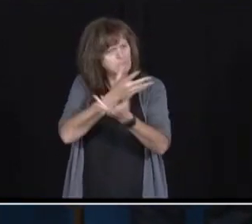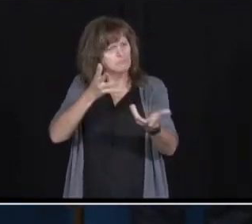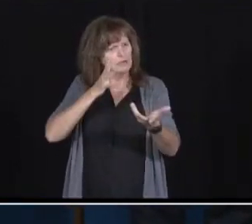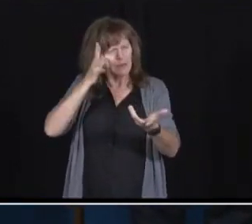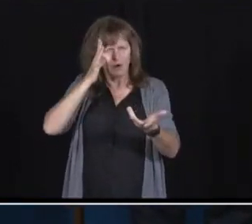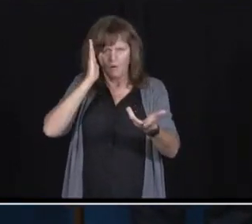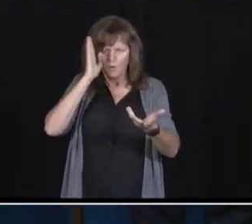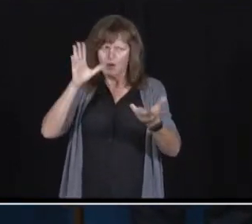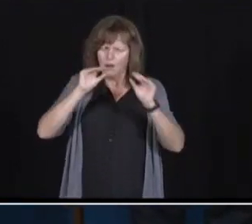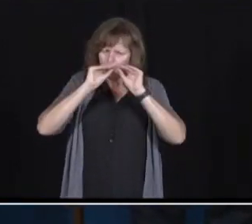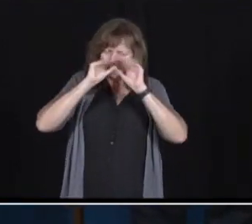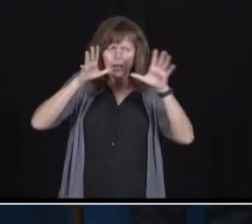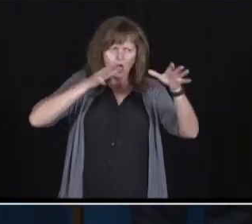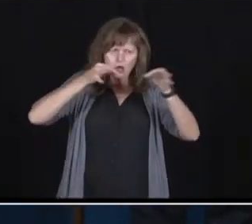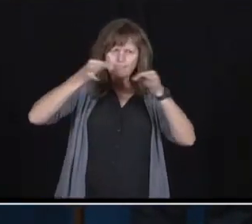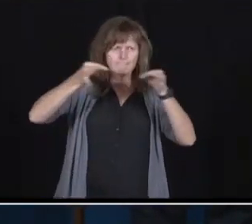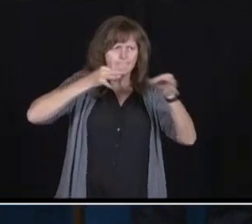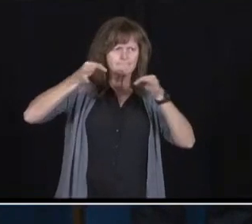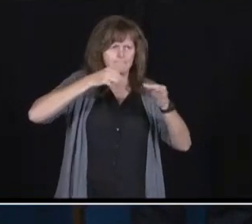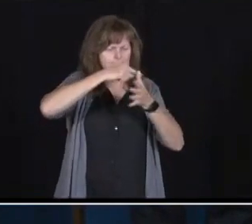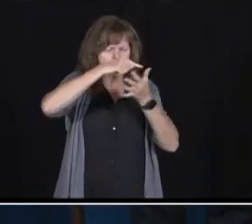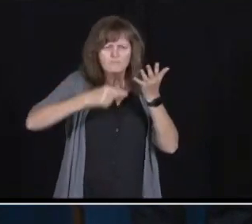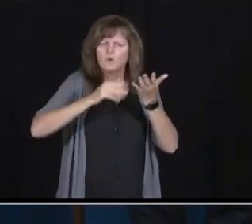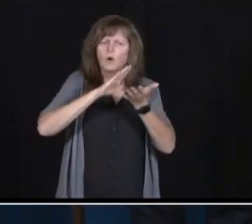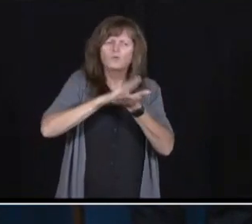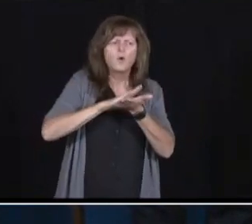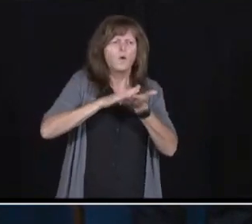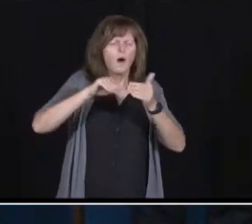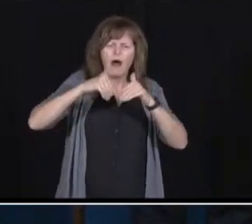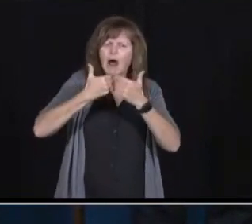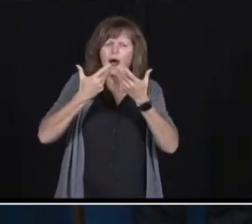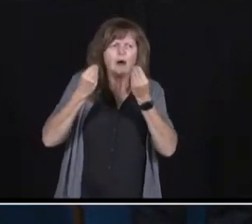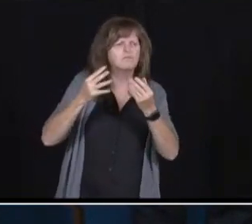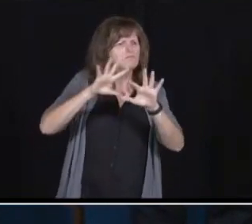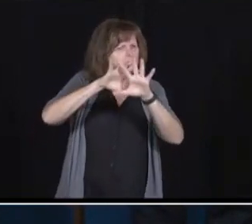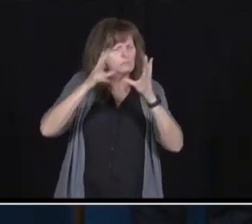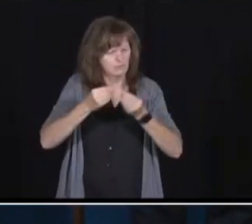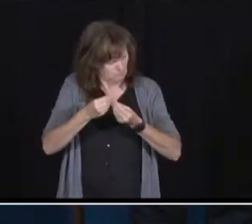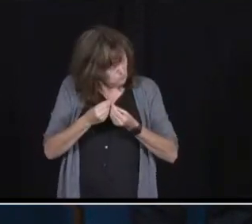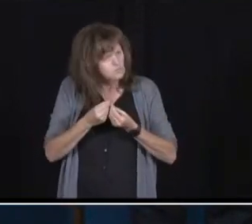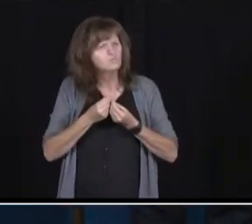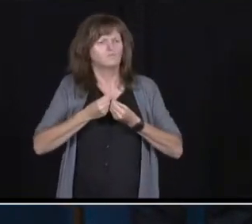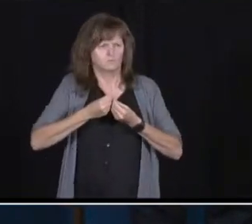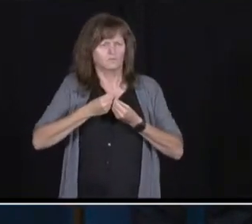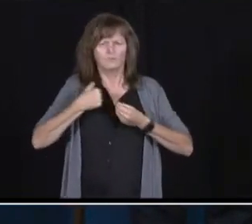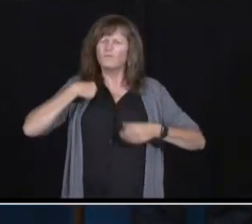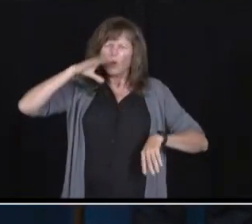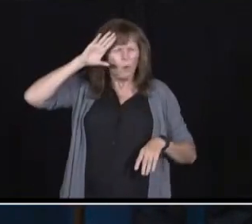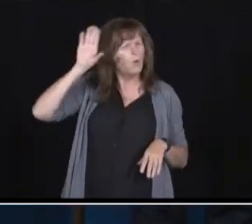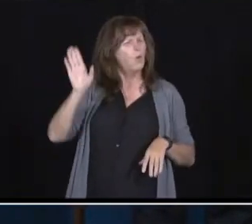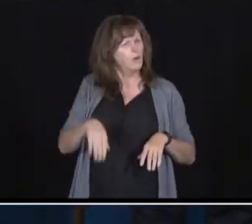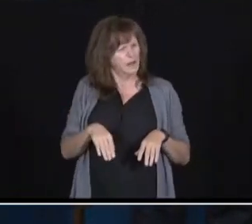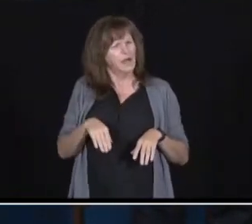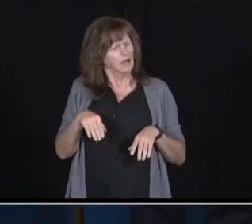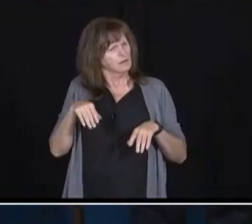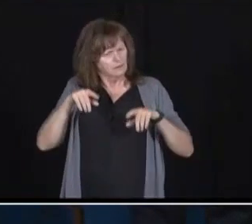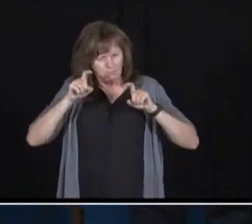Almost a month ago, the premier and I made a commitment to parents that we would provide final clarity on how schools will be able to